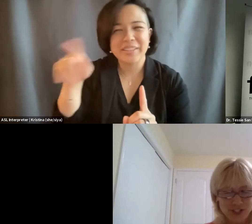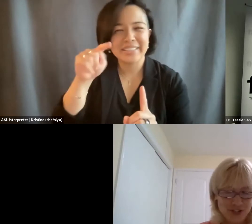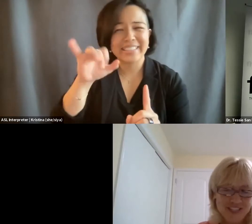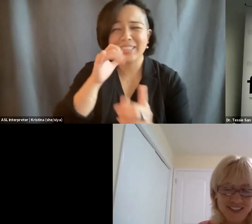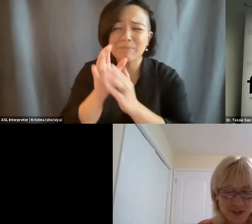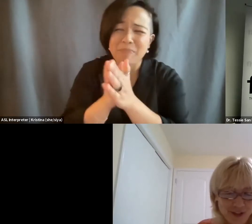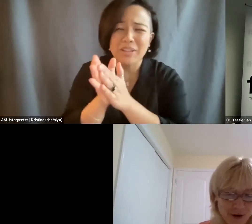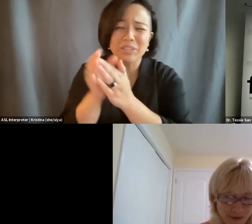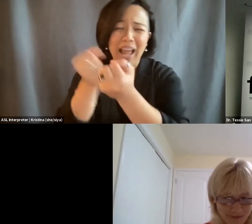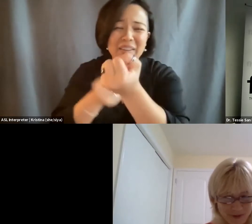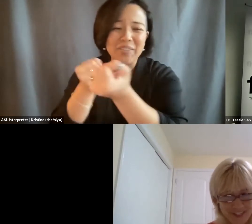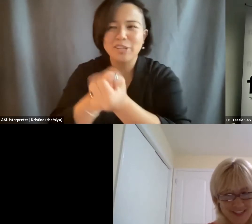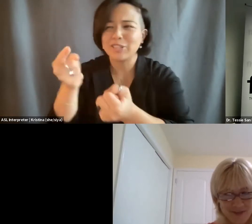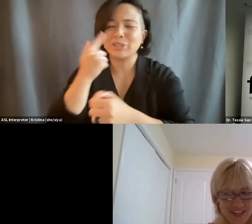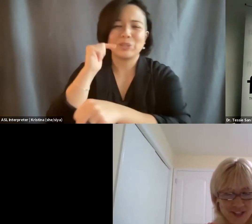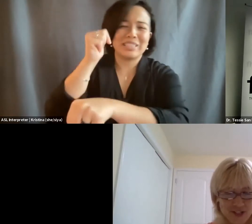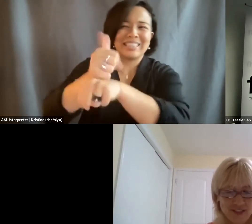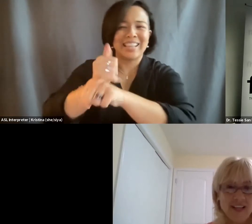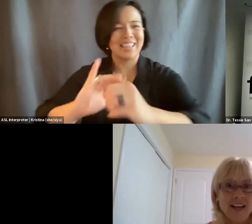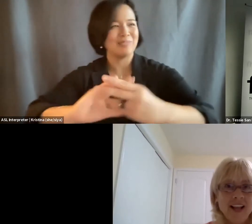She just set the tone for this conversation today.